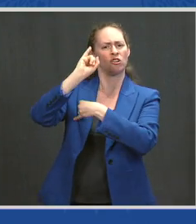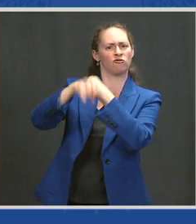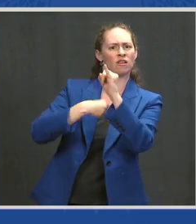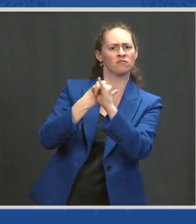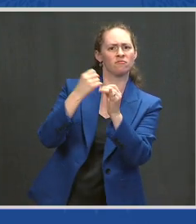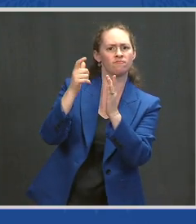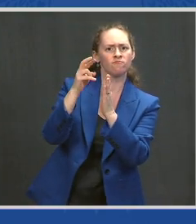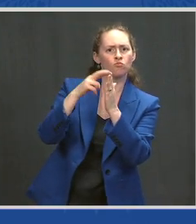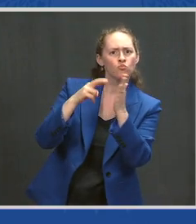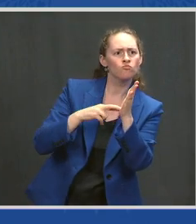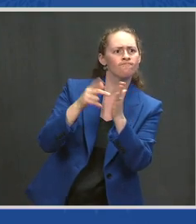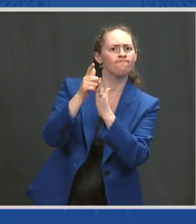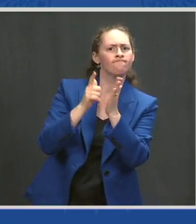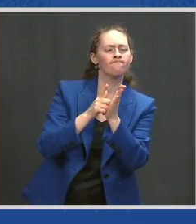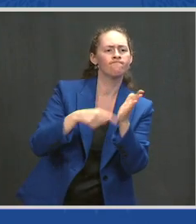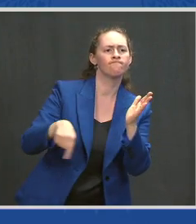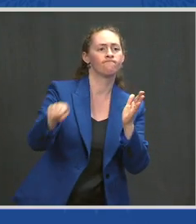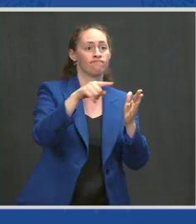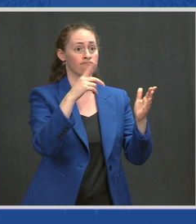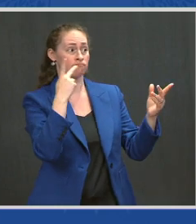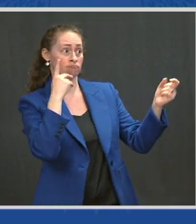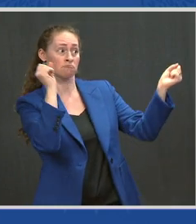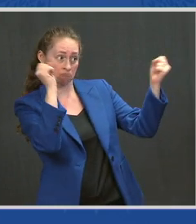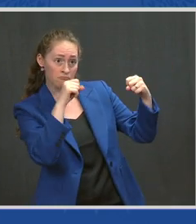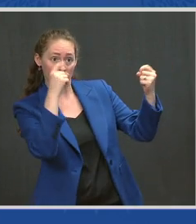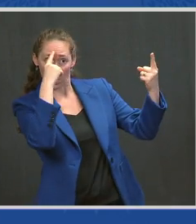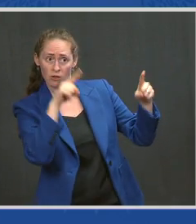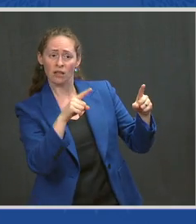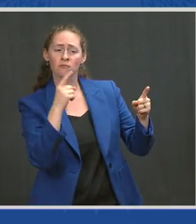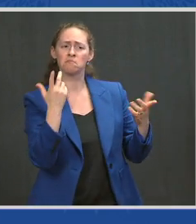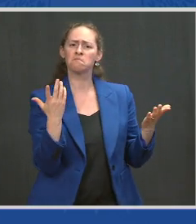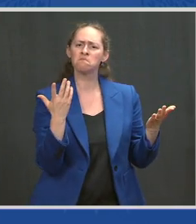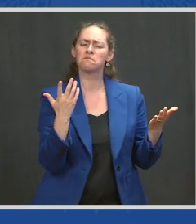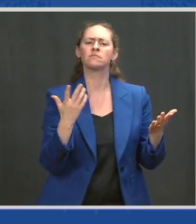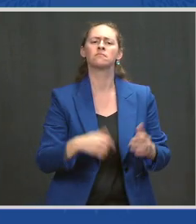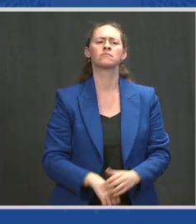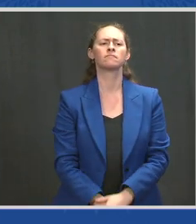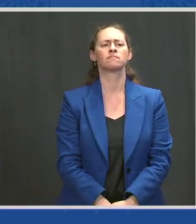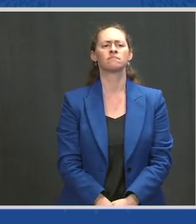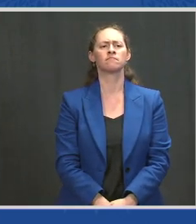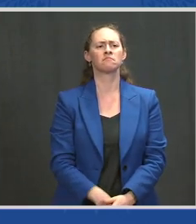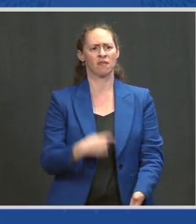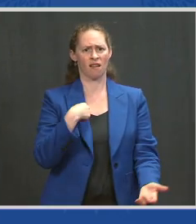What are we going to agree to do? And so, I think we have real opportunities to -- to move.